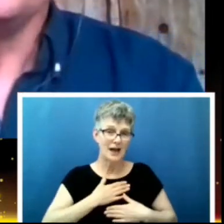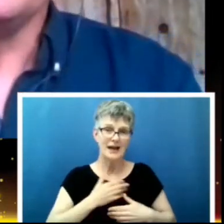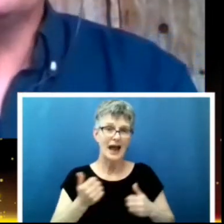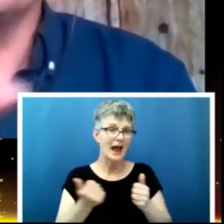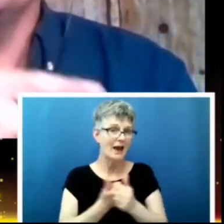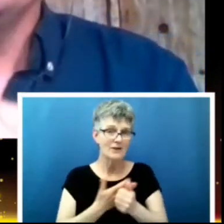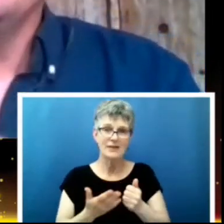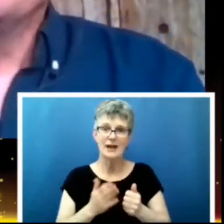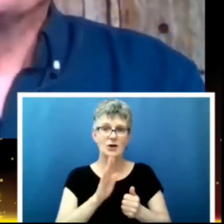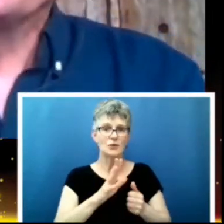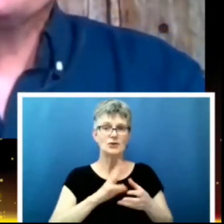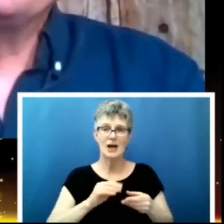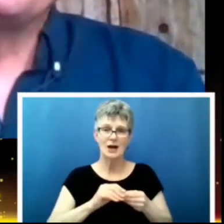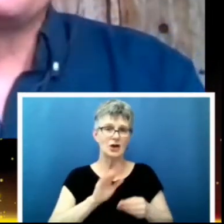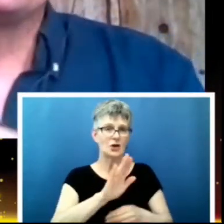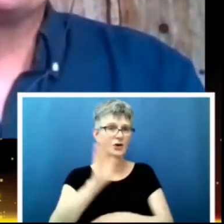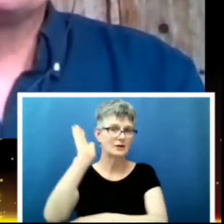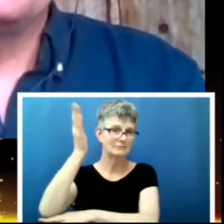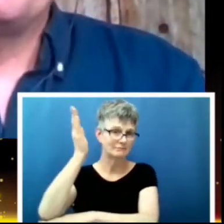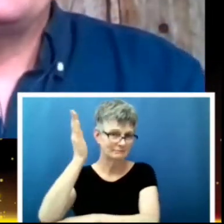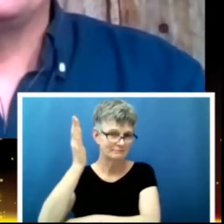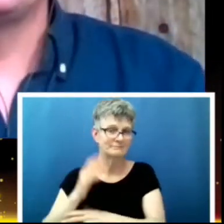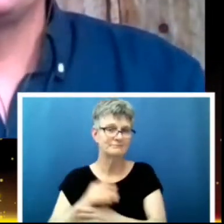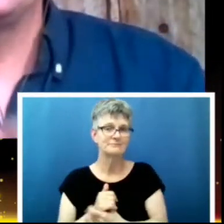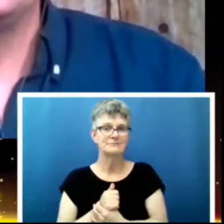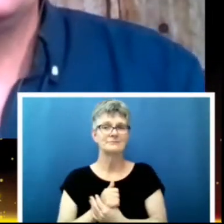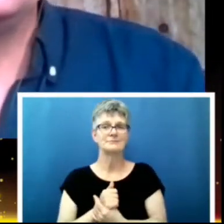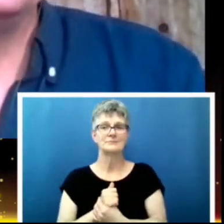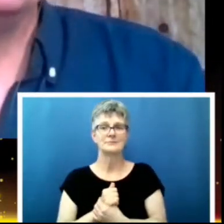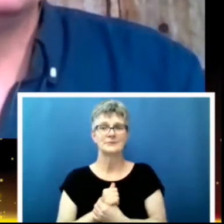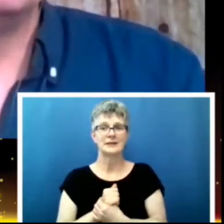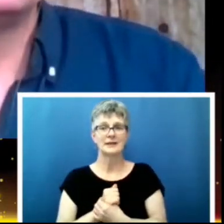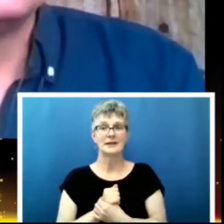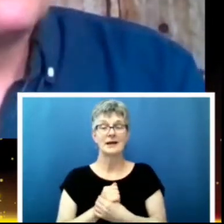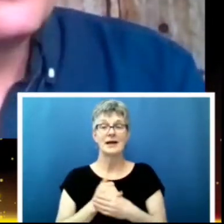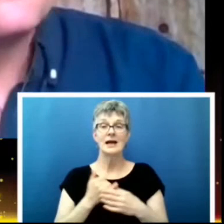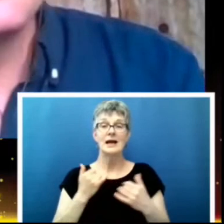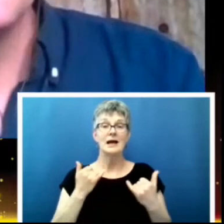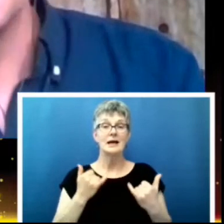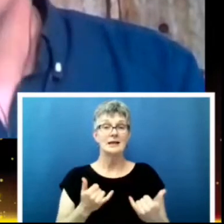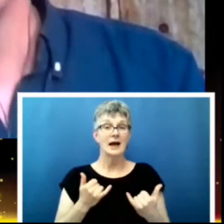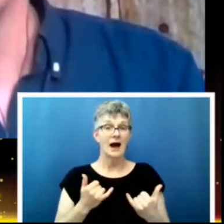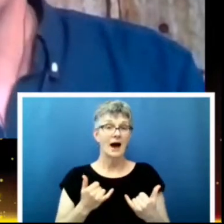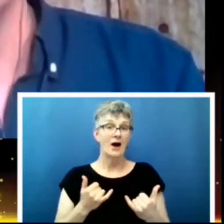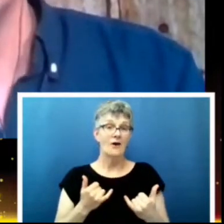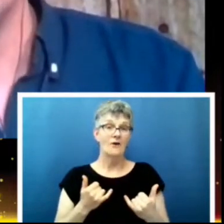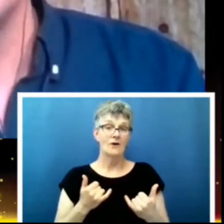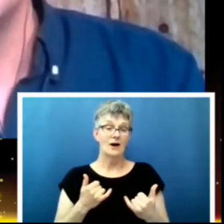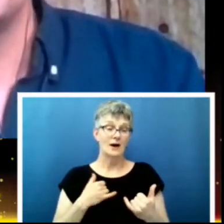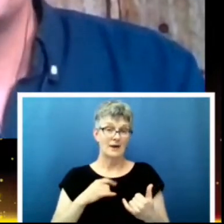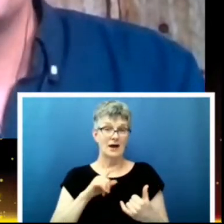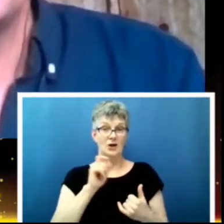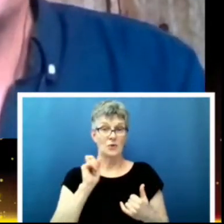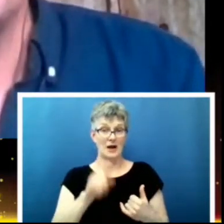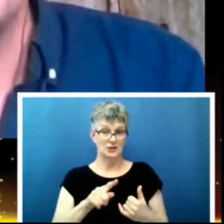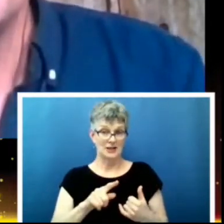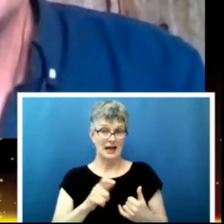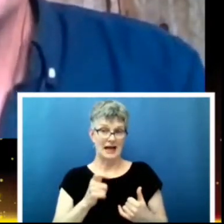So, circling towards potentially a little more challenging question, right. I don't wanna stay too, you know,